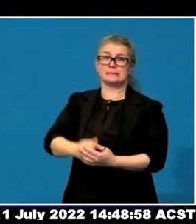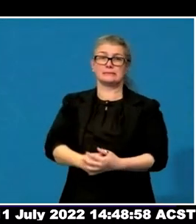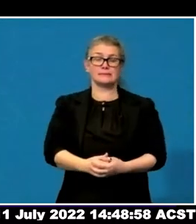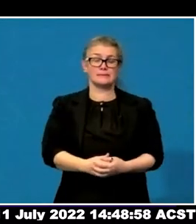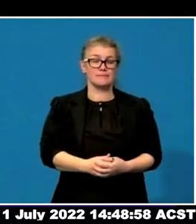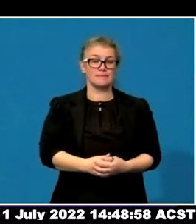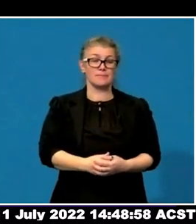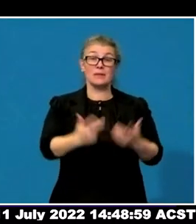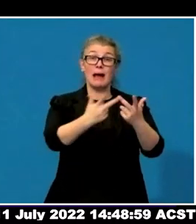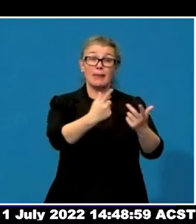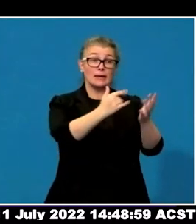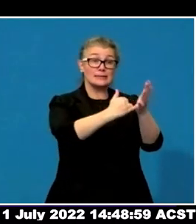The others just don't have it.